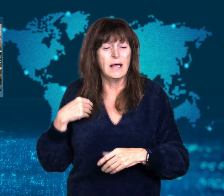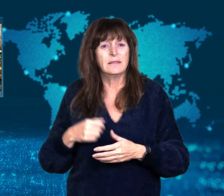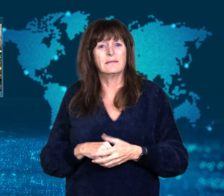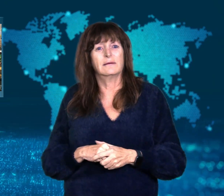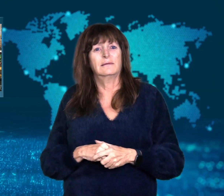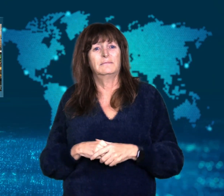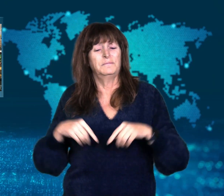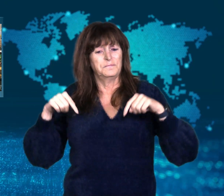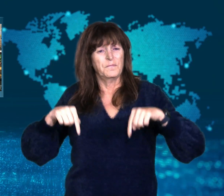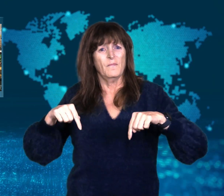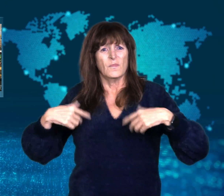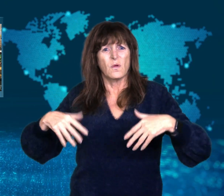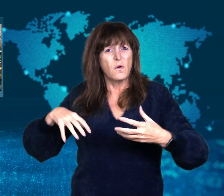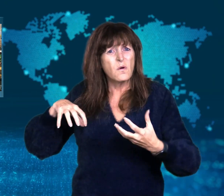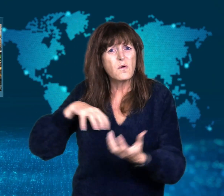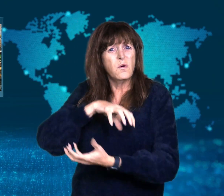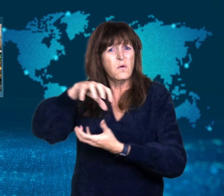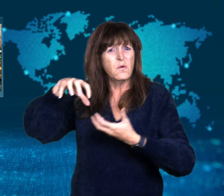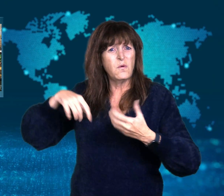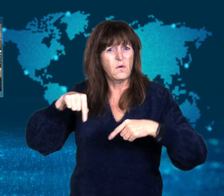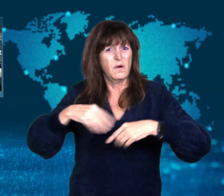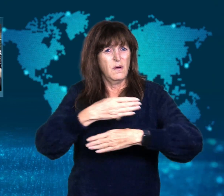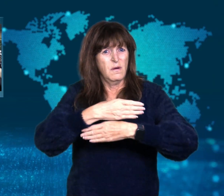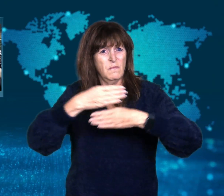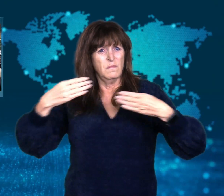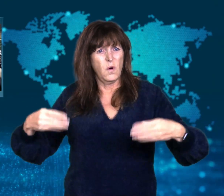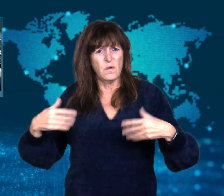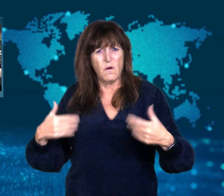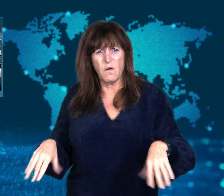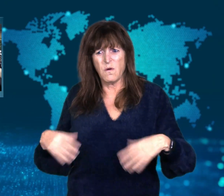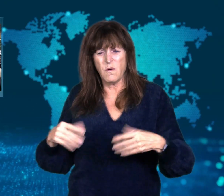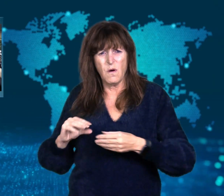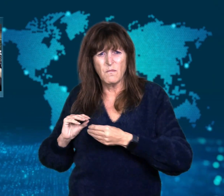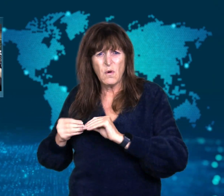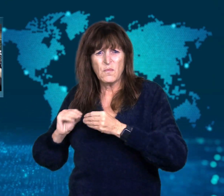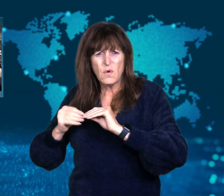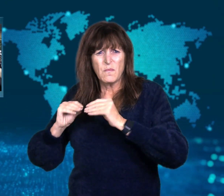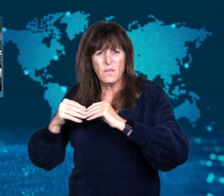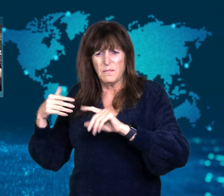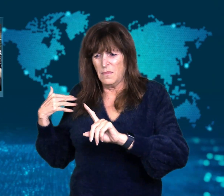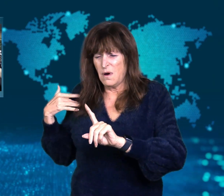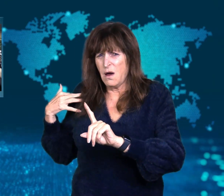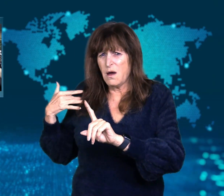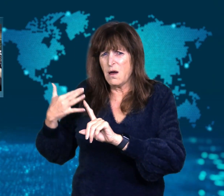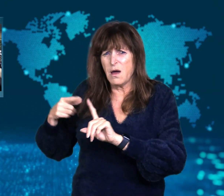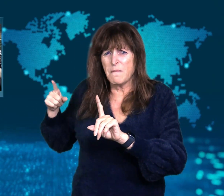This crisis along the border has been escalating